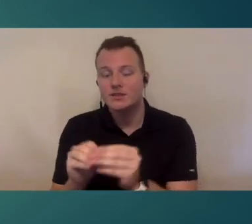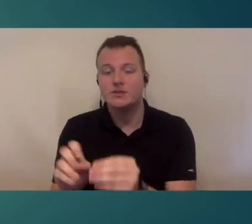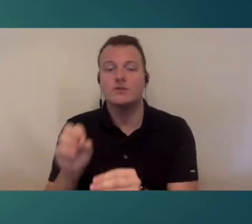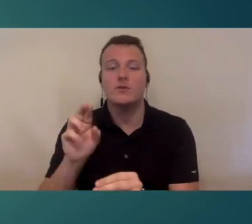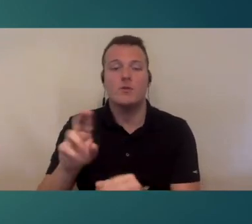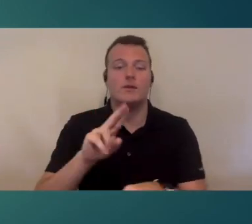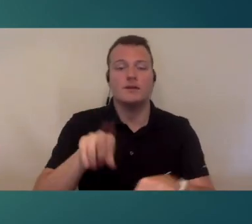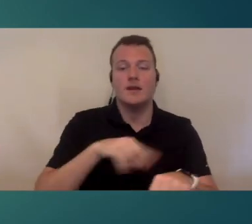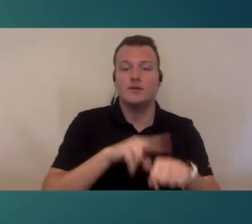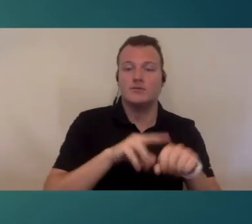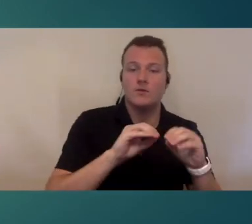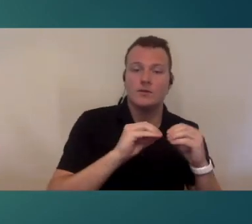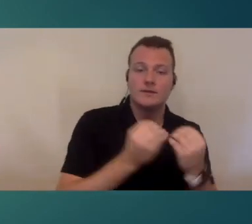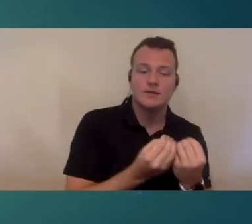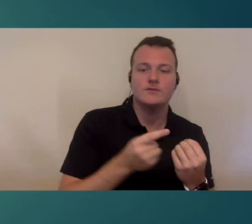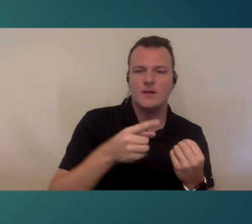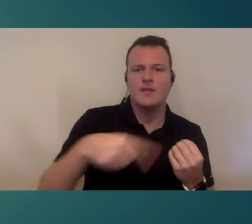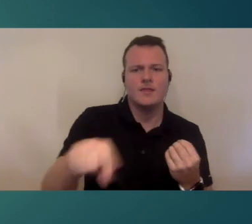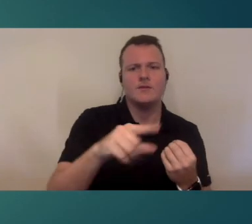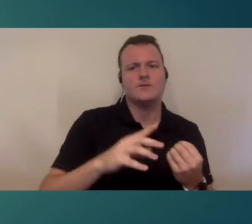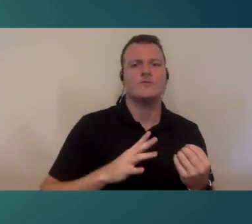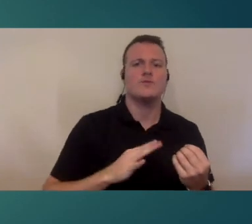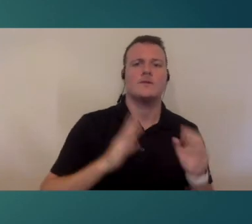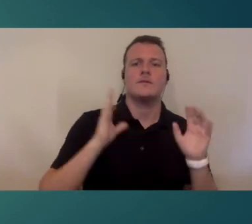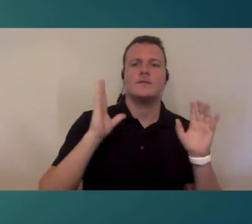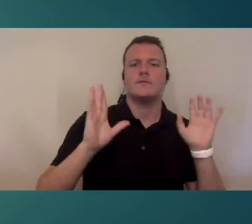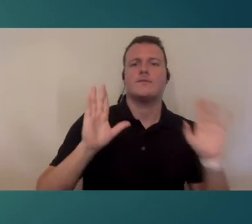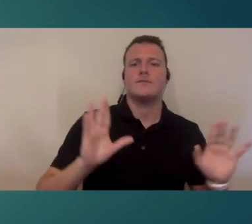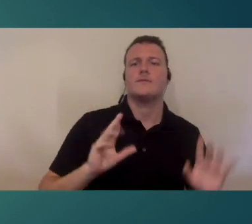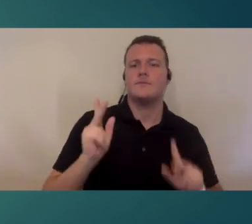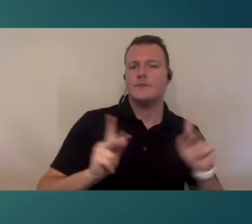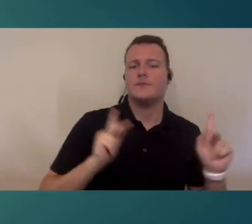to have write references for you as well. But I would not reach out to them until